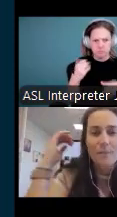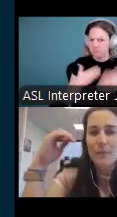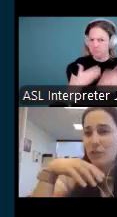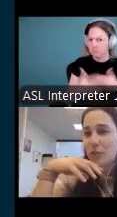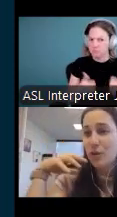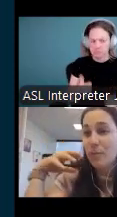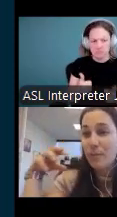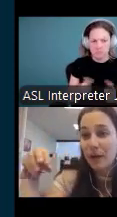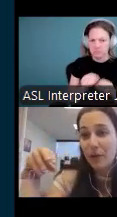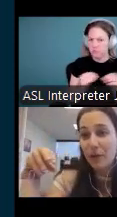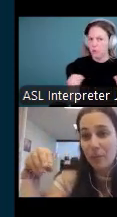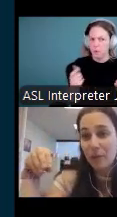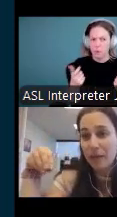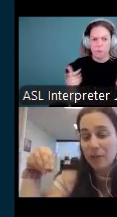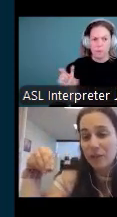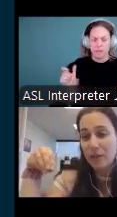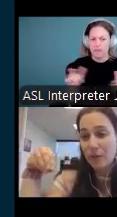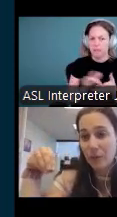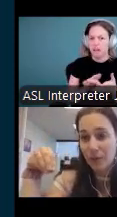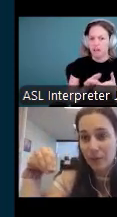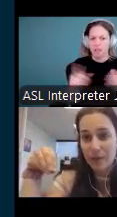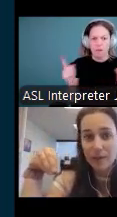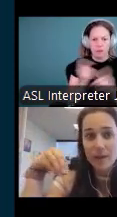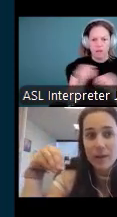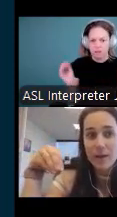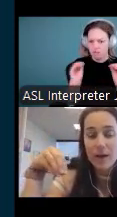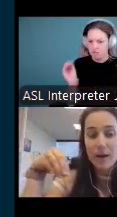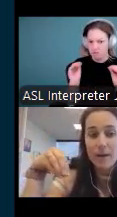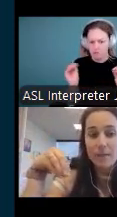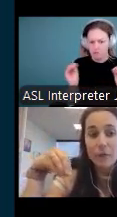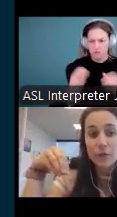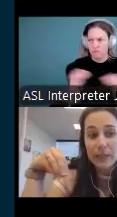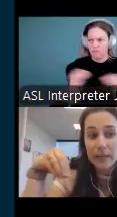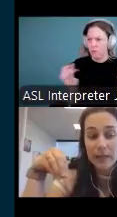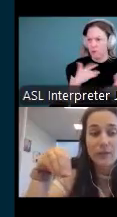major medical complications that we're worried with, truly any of